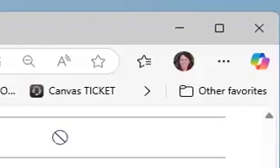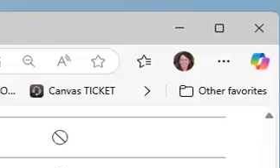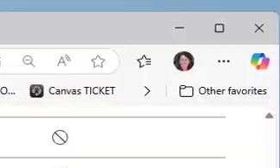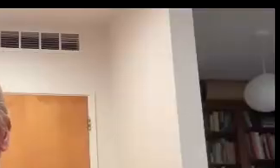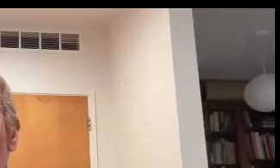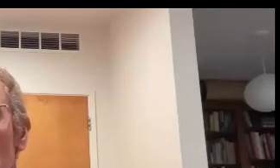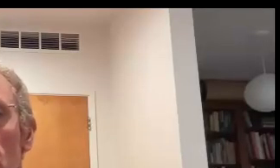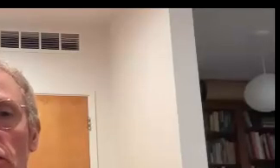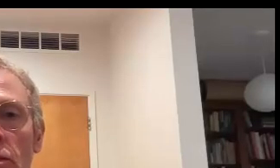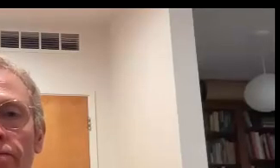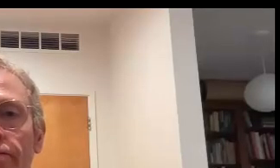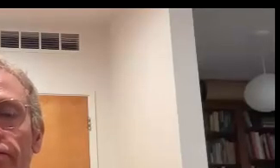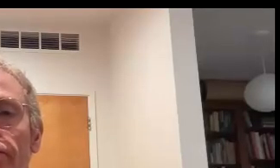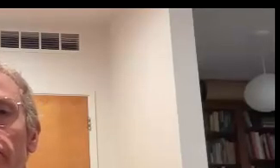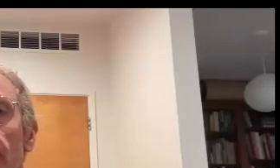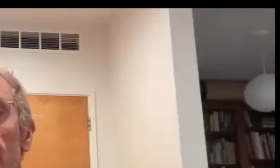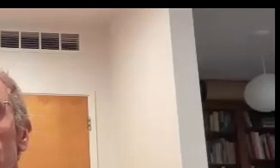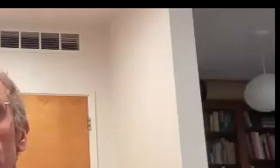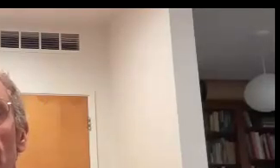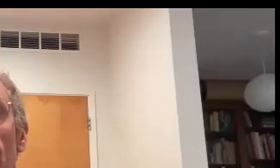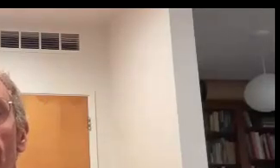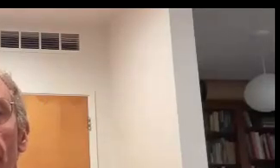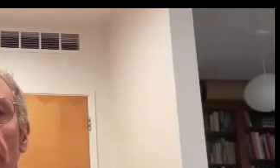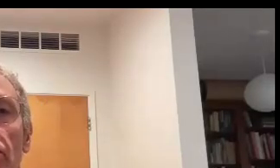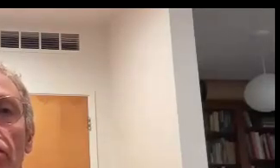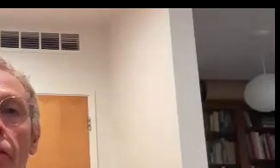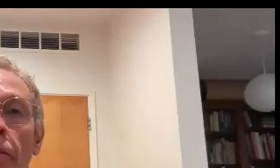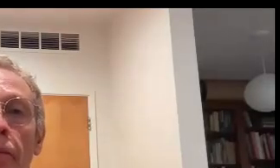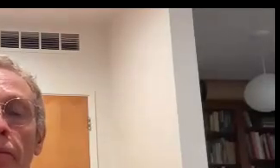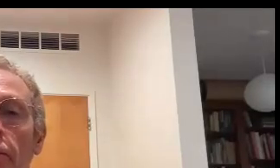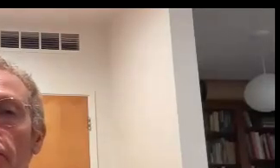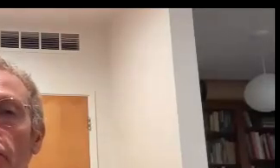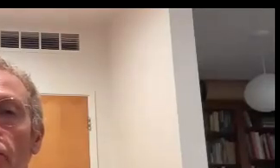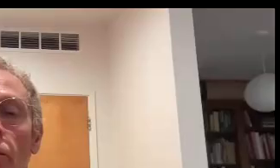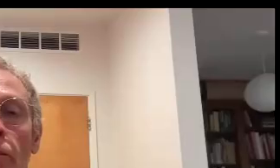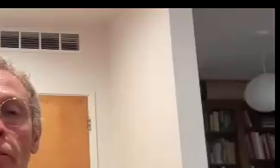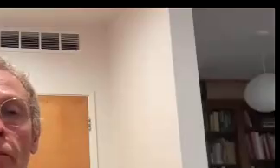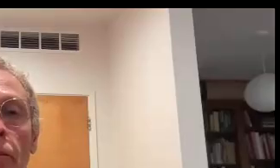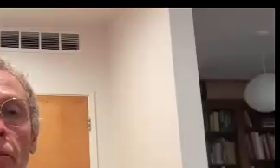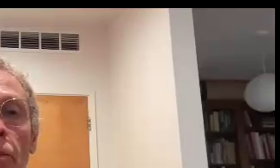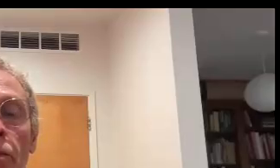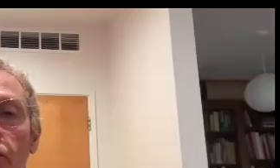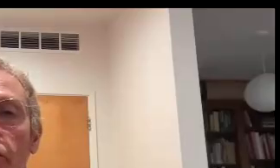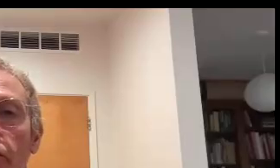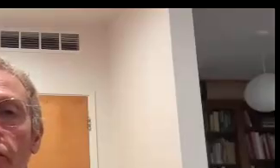Stop sharing. Okay.